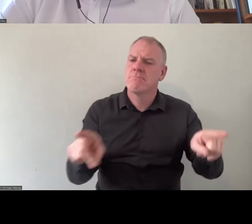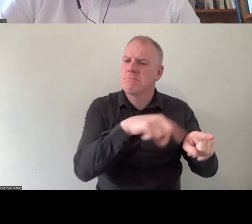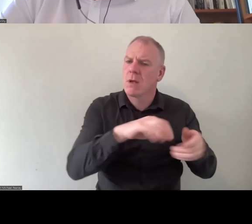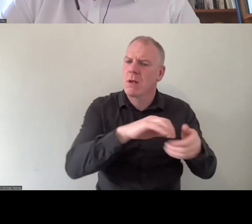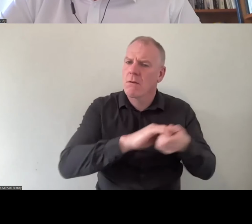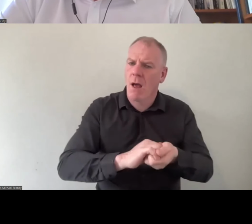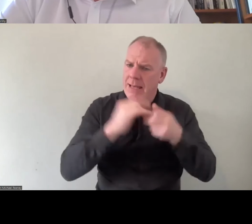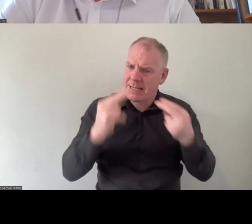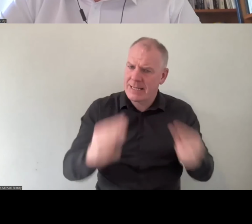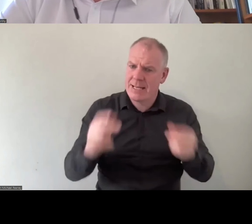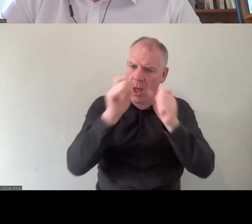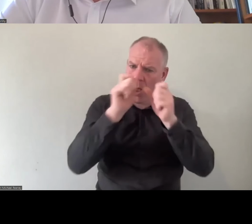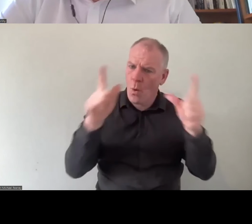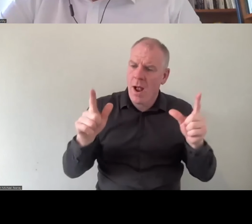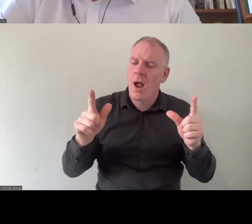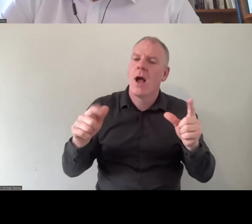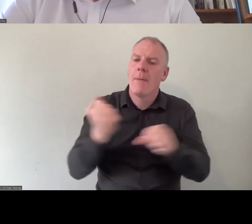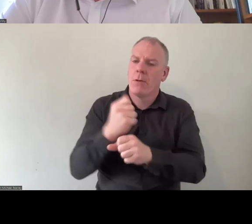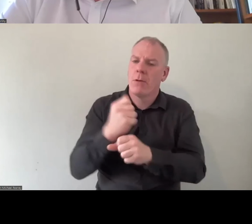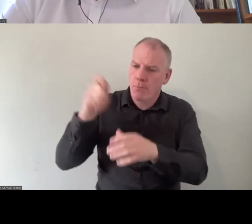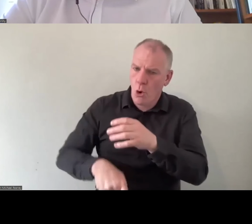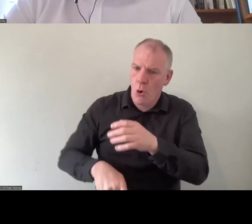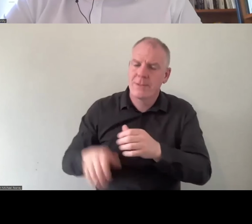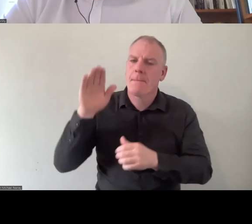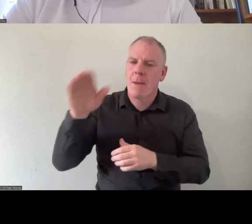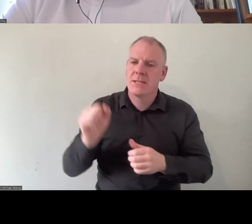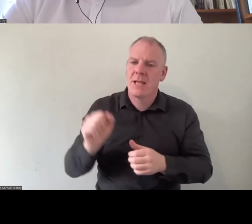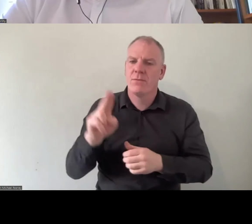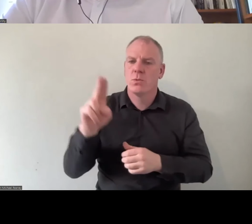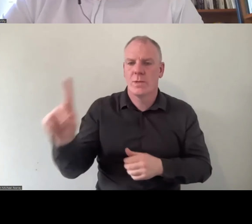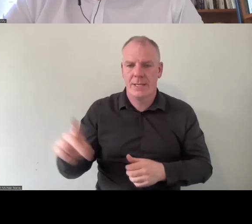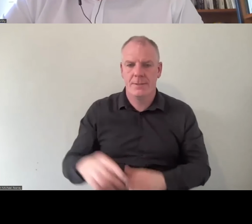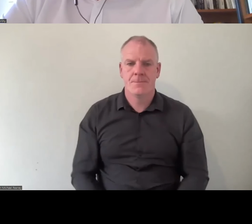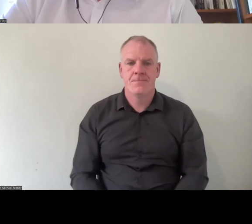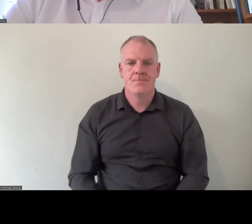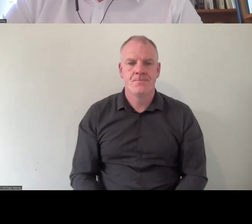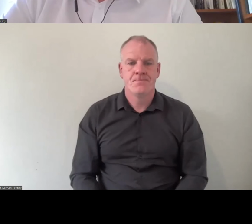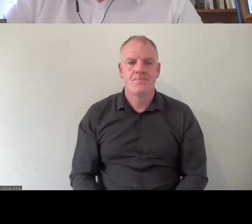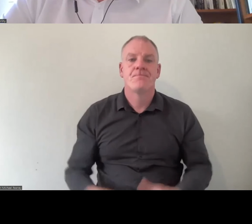in the area of procurement and accessibility. Information provision is number six